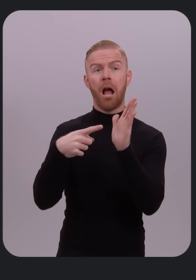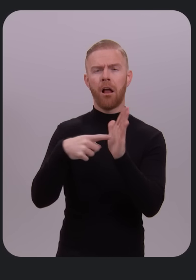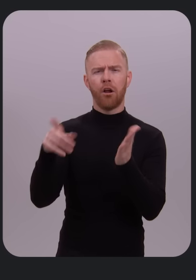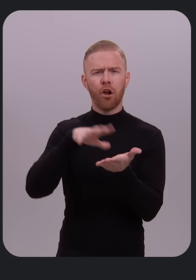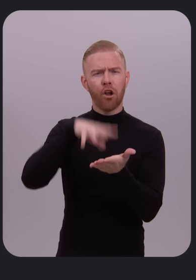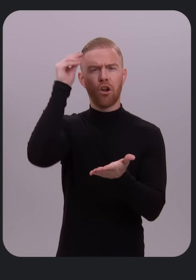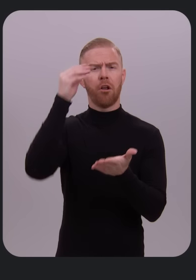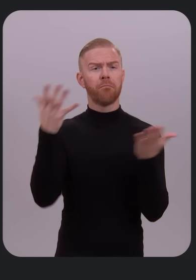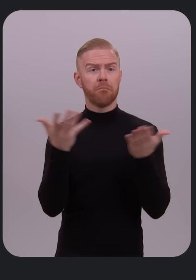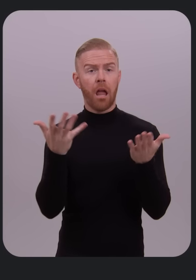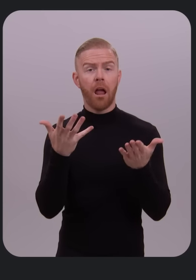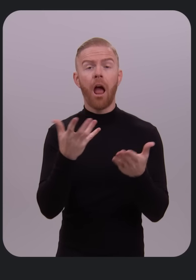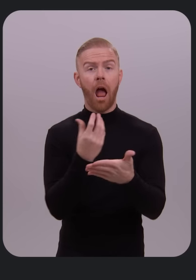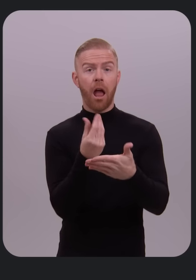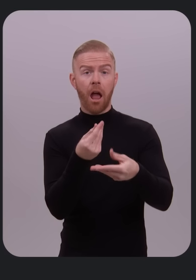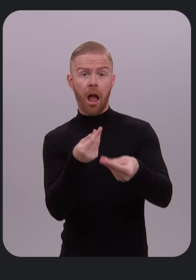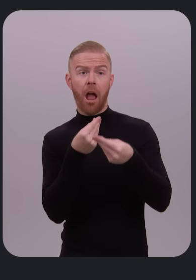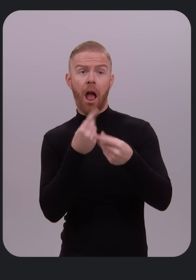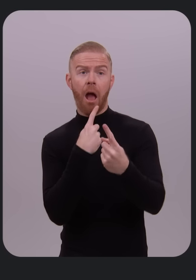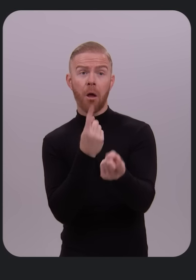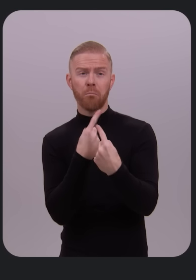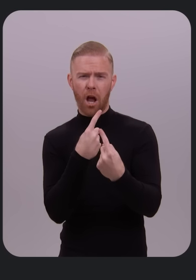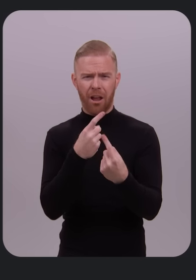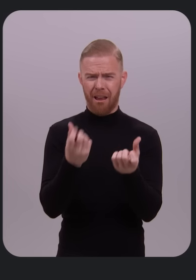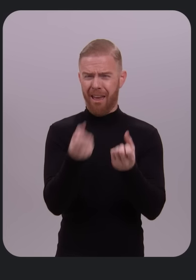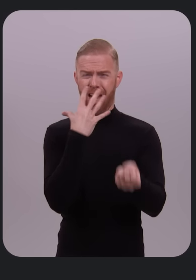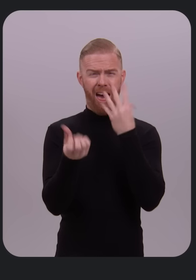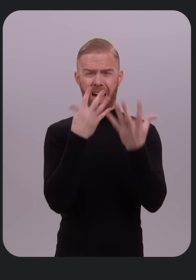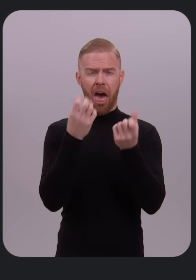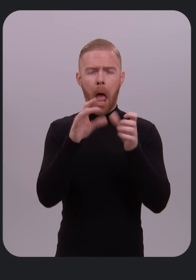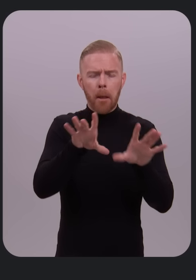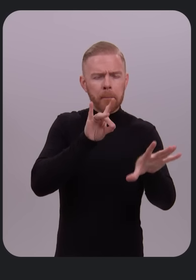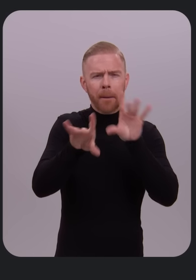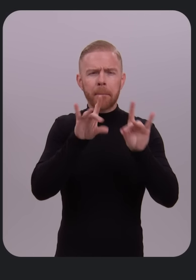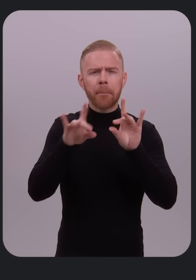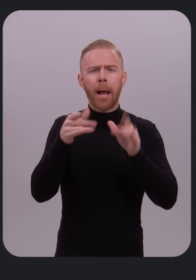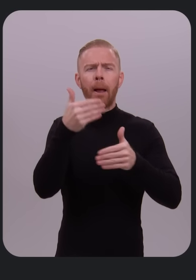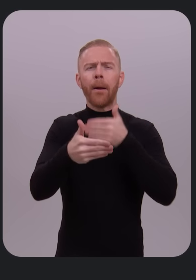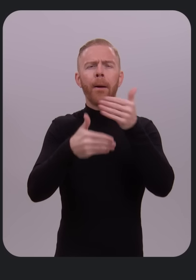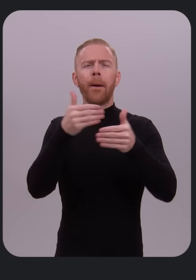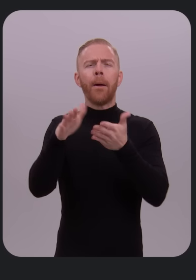by refining noise step by step. Today, we're bringing the power of diffusion